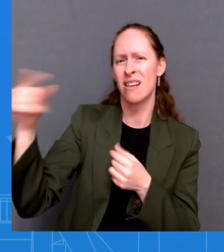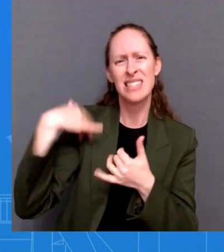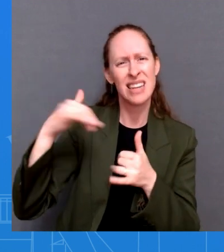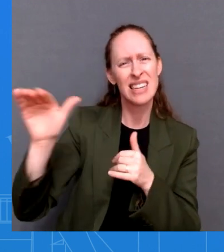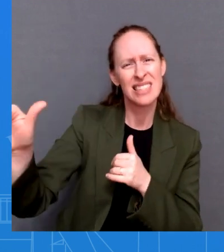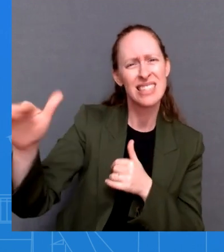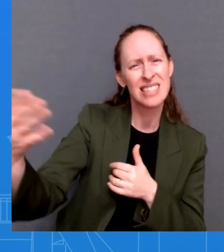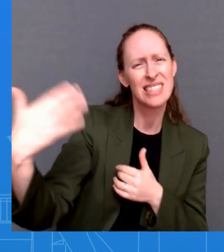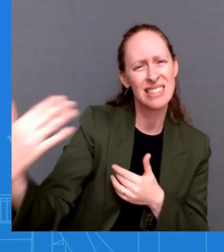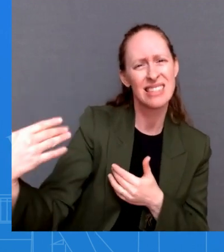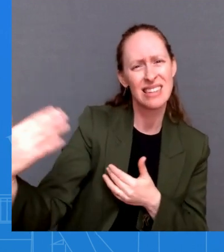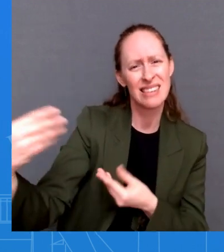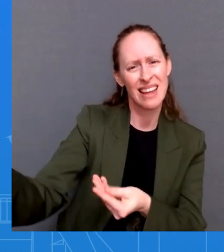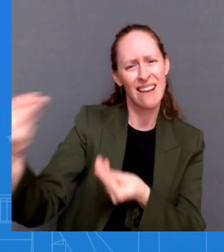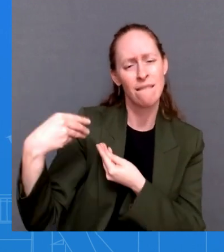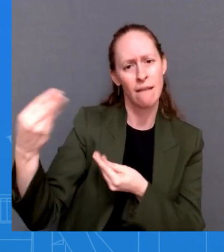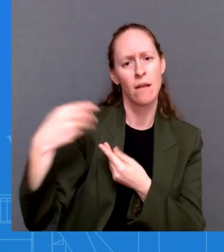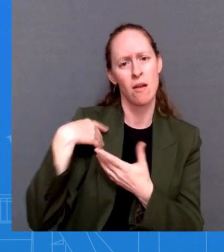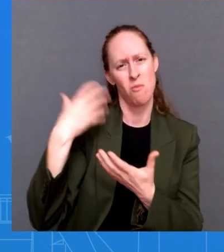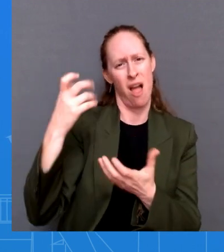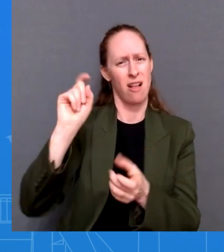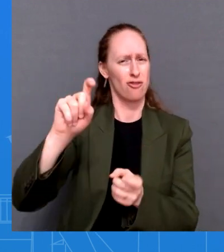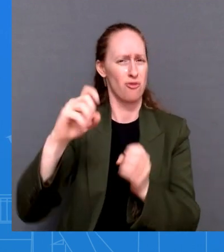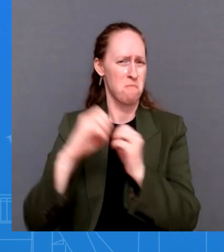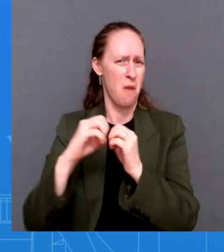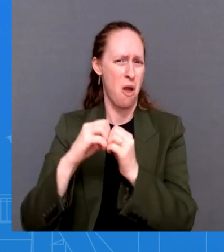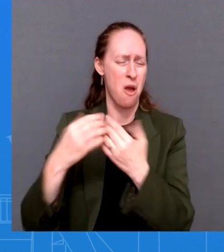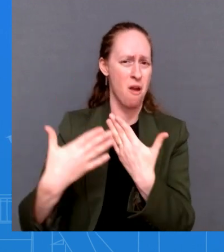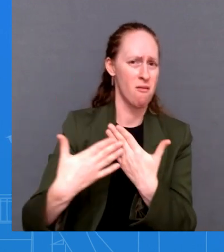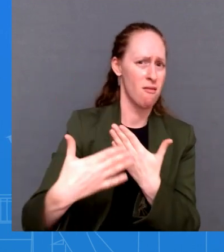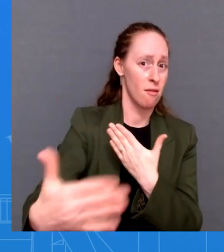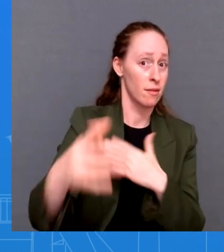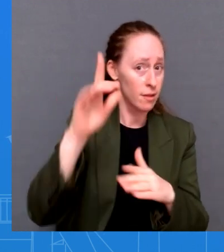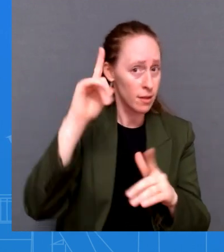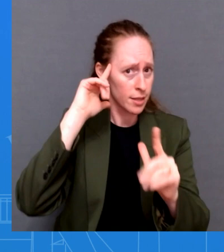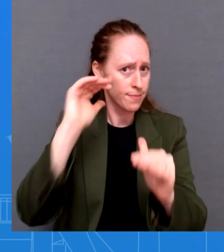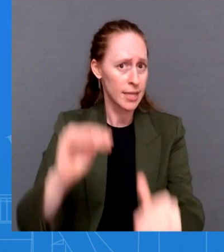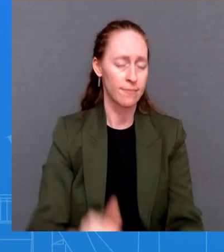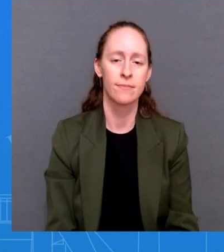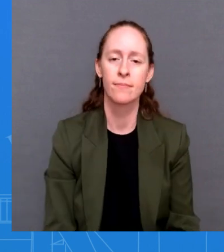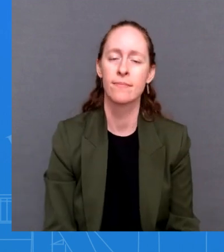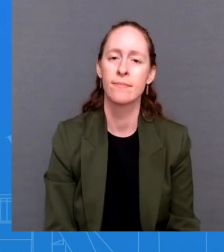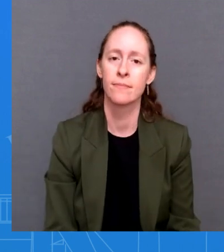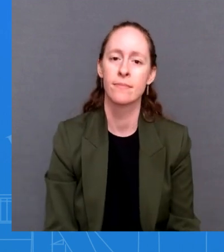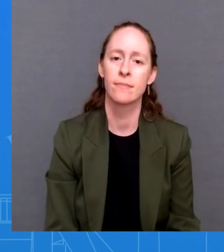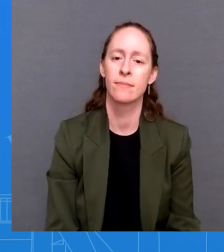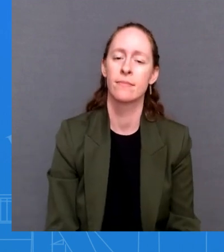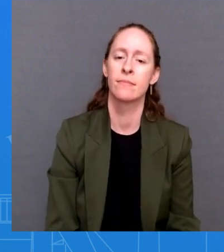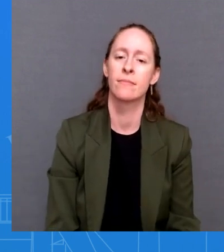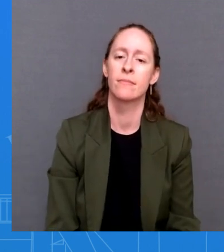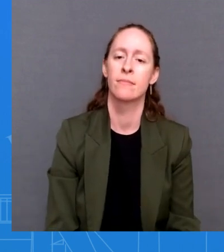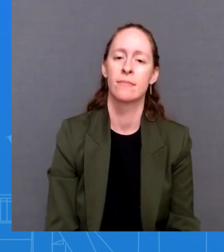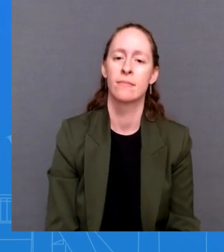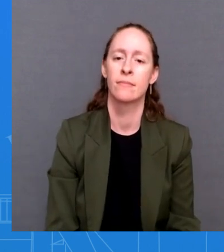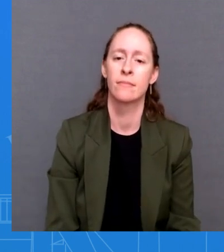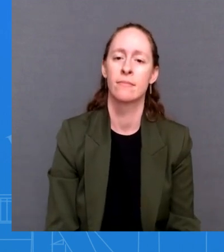in the United States are unique. They come from a complex, decentralized landscape of state and local health departments with many points of friction